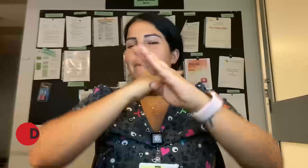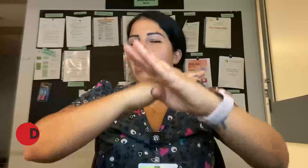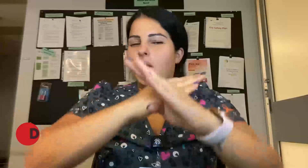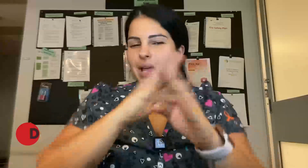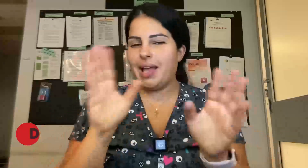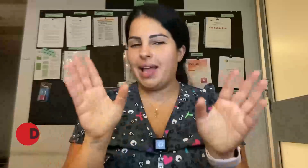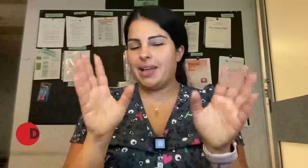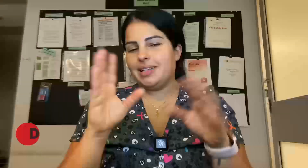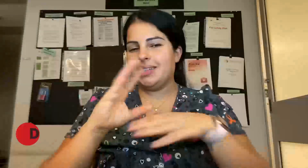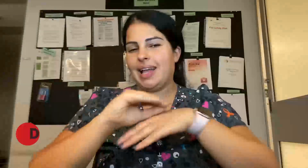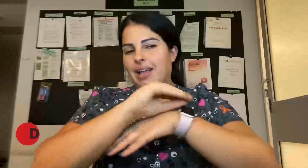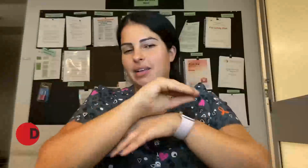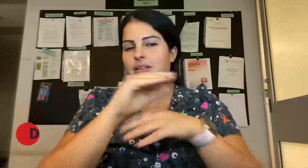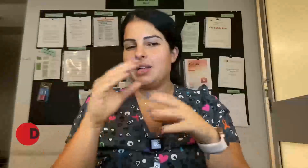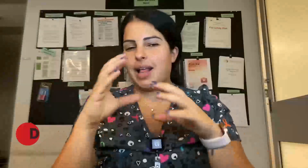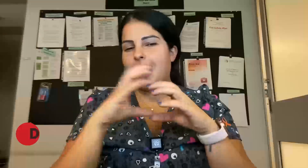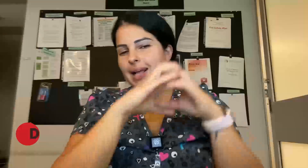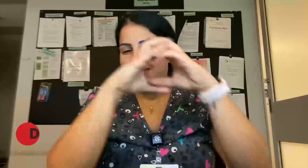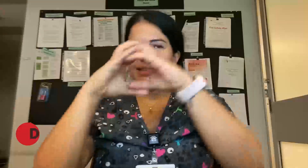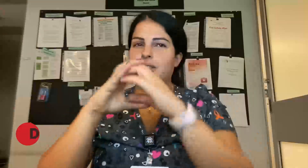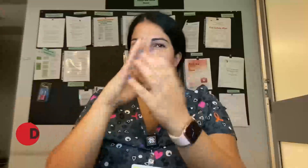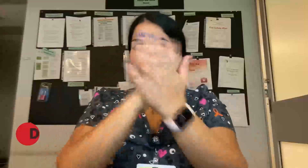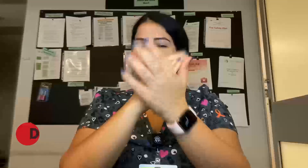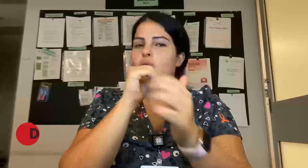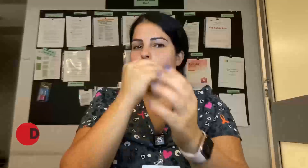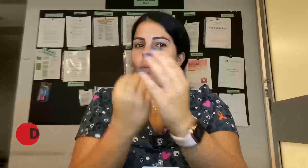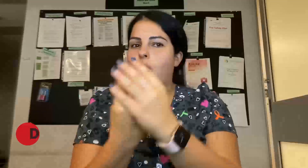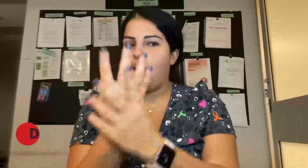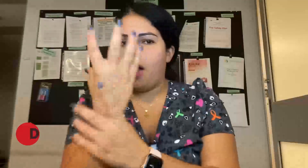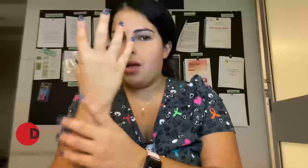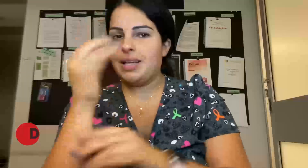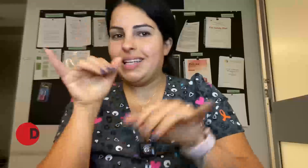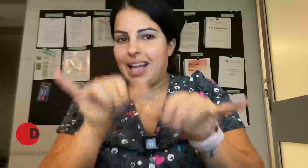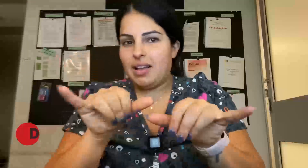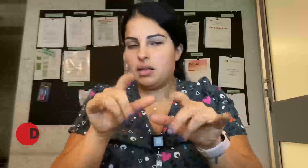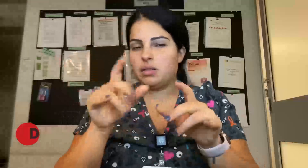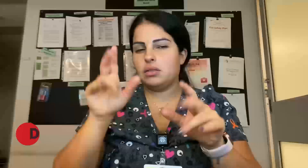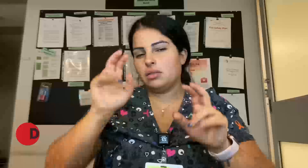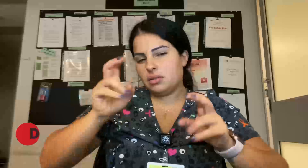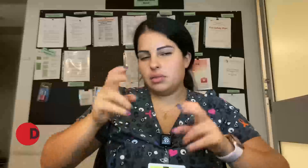from making cancer cells grow and divide.